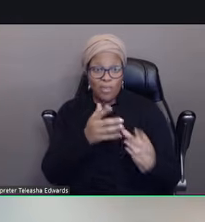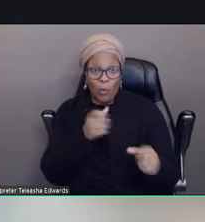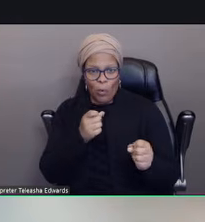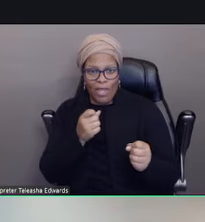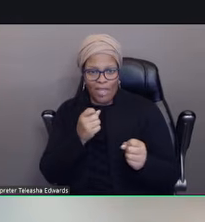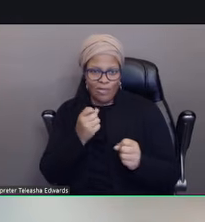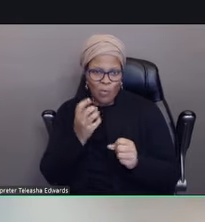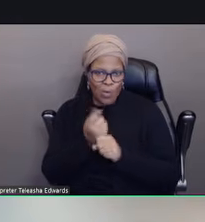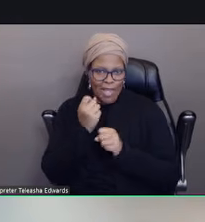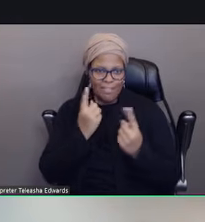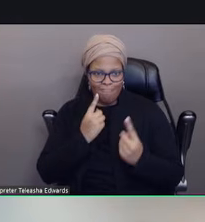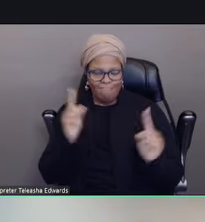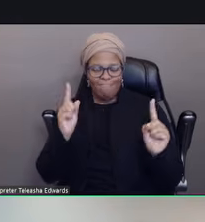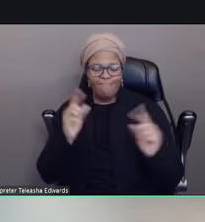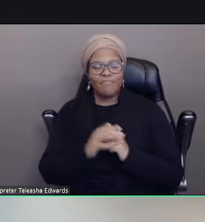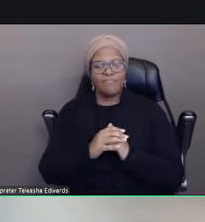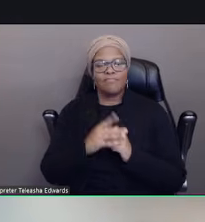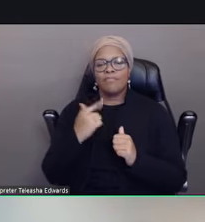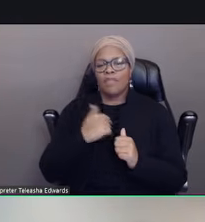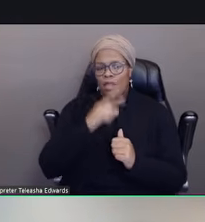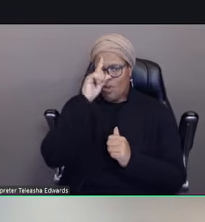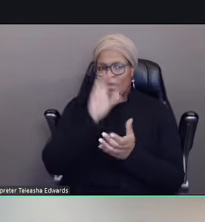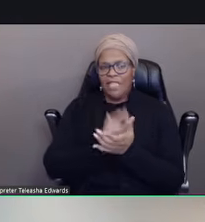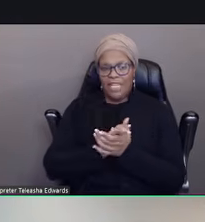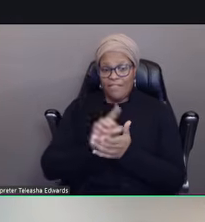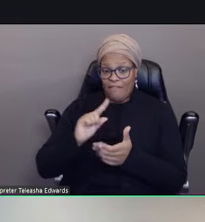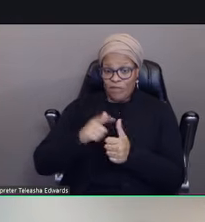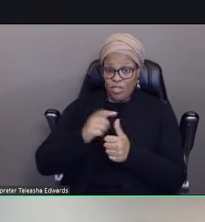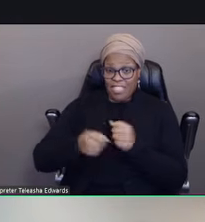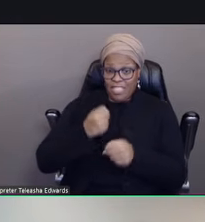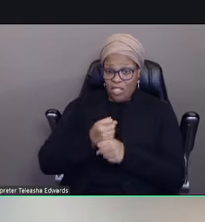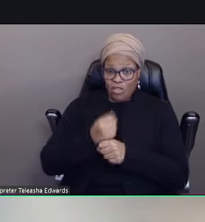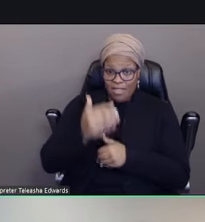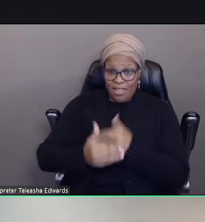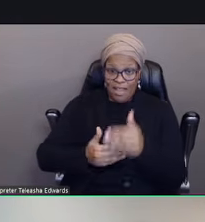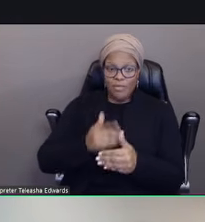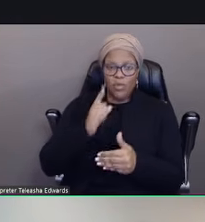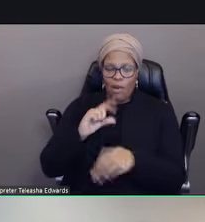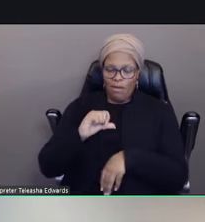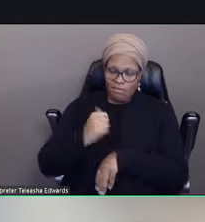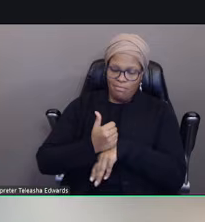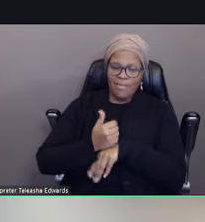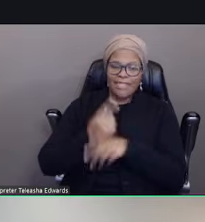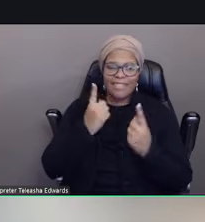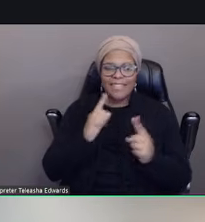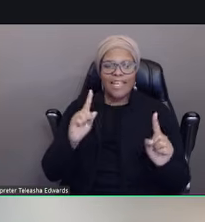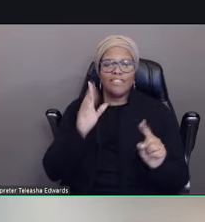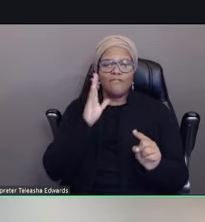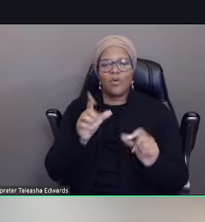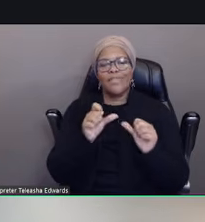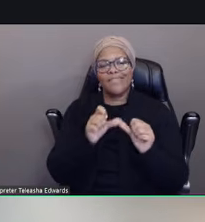that steps that we take in year one will build success um for a sustainable future with Rural